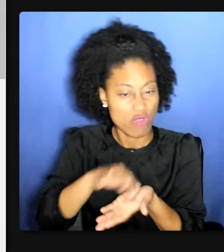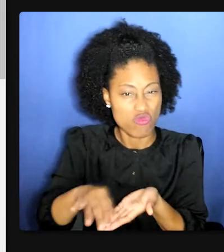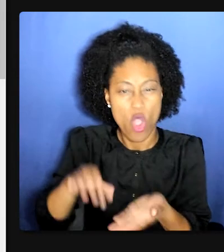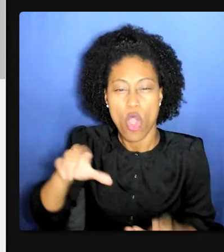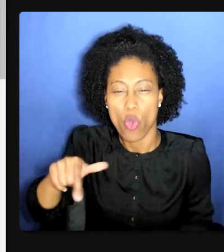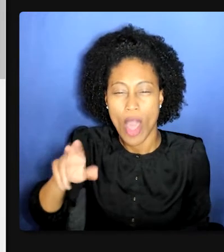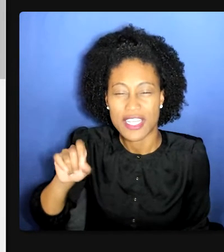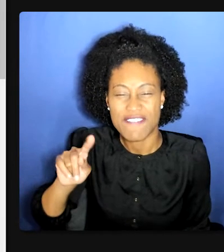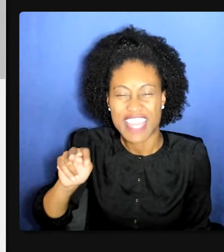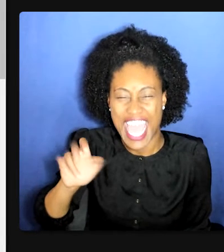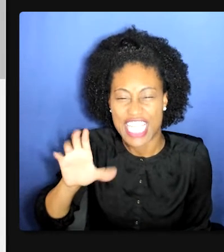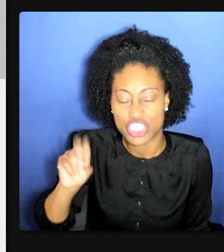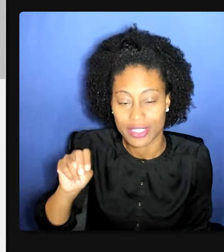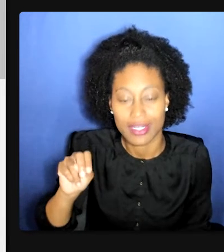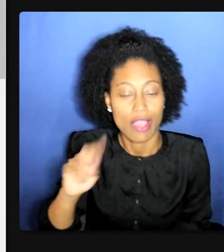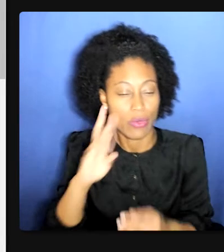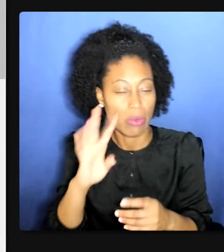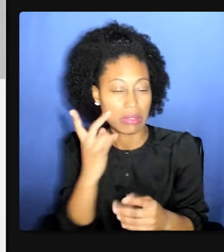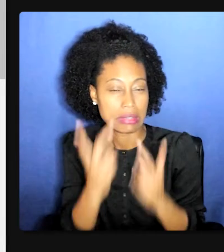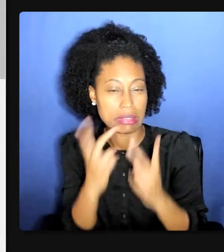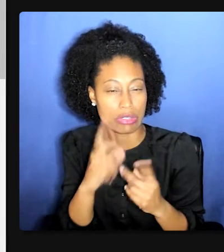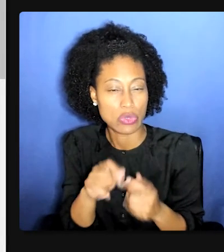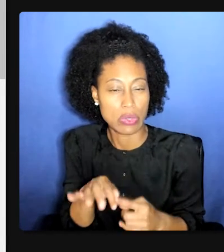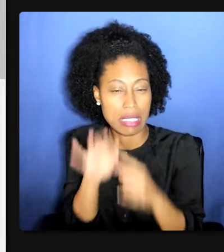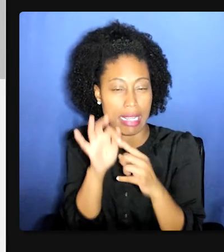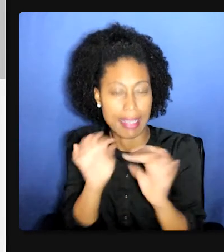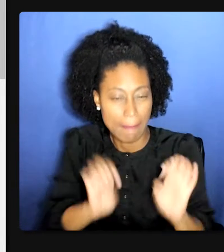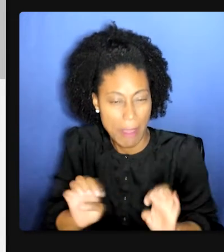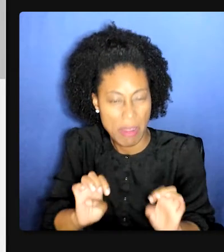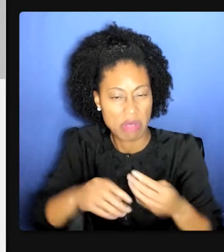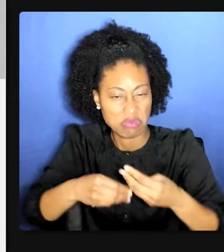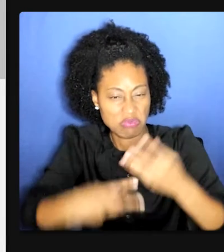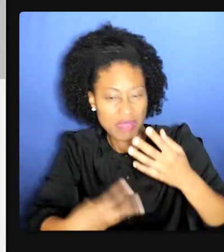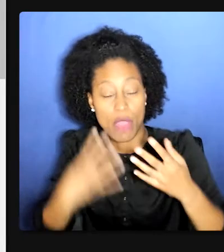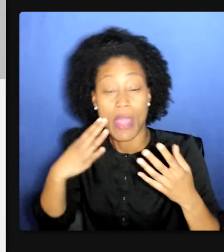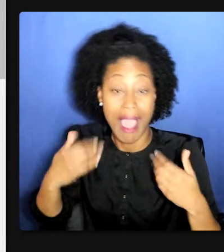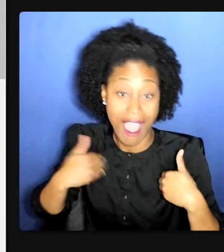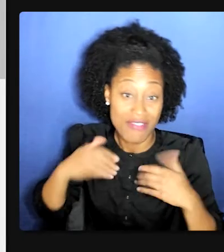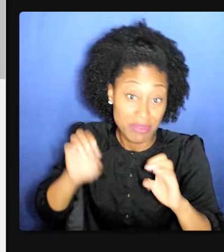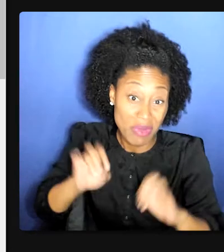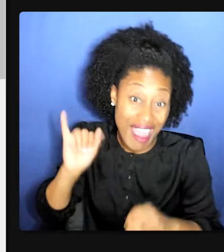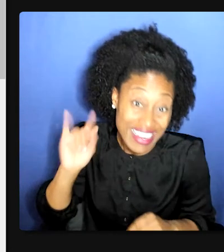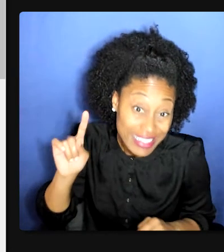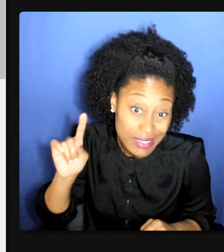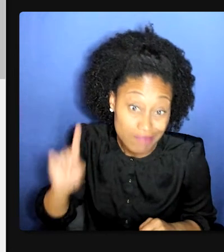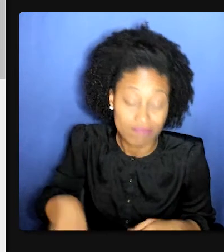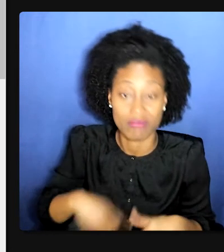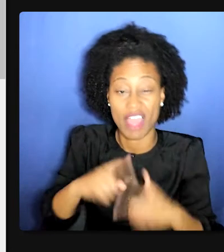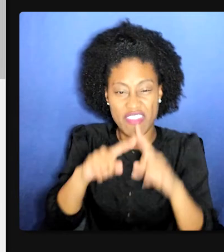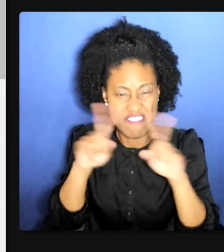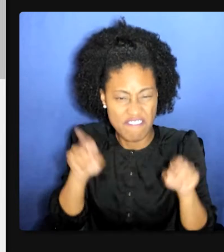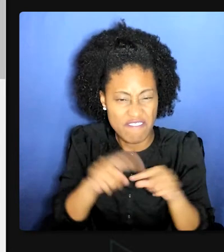starting with the unique ID which is auto-generated, the experiment ID, along with the fields which you have entered